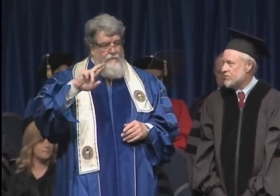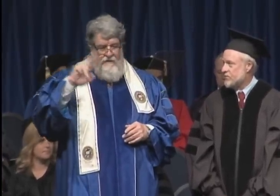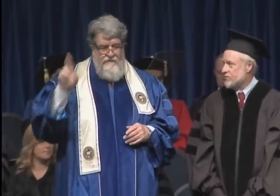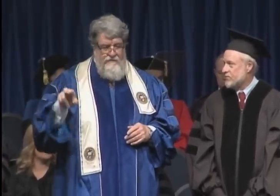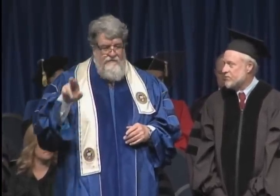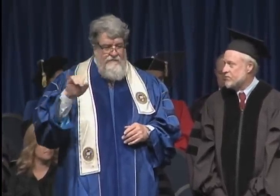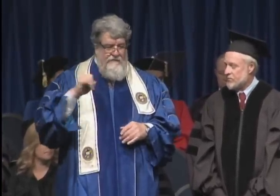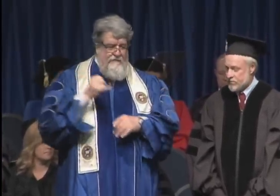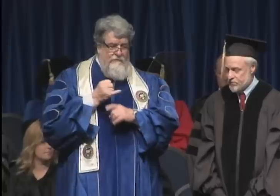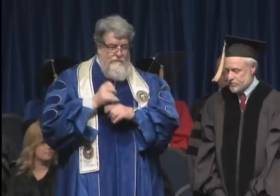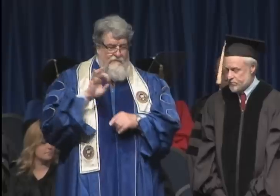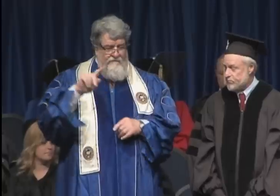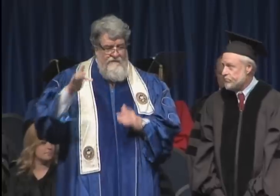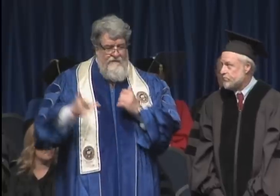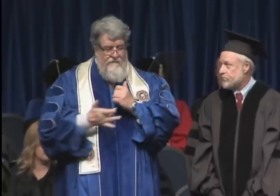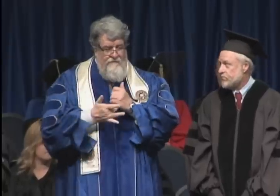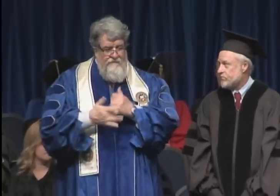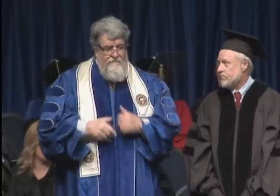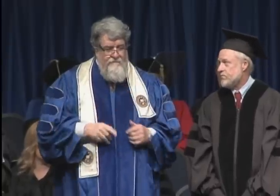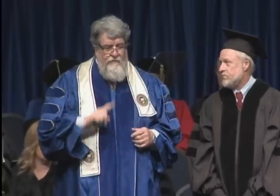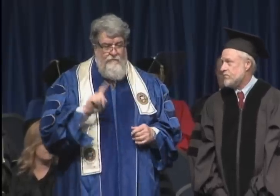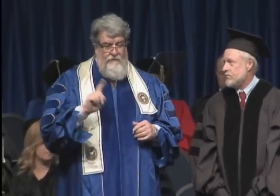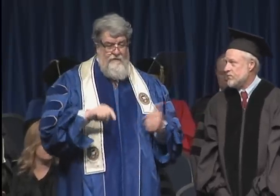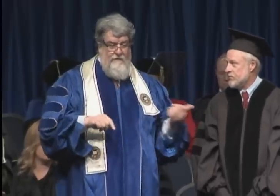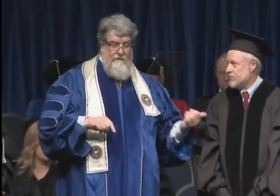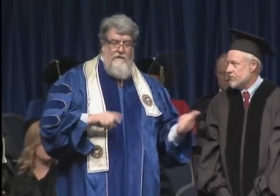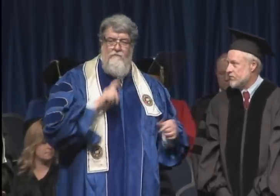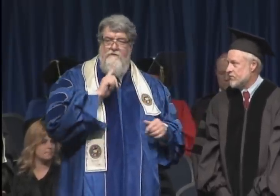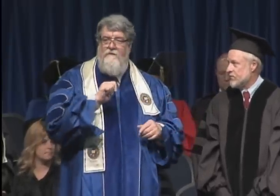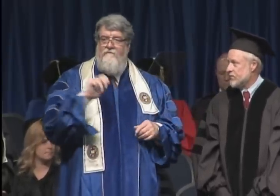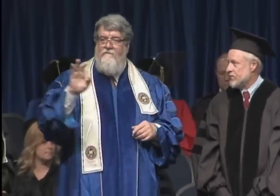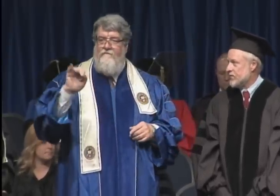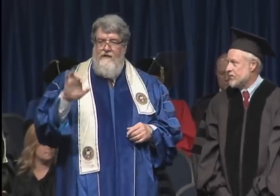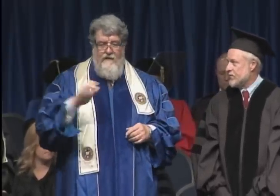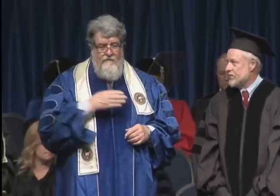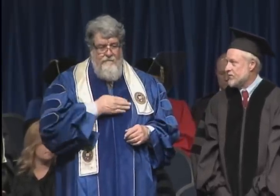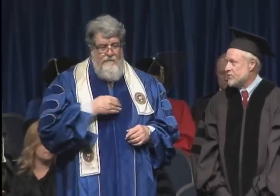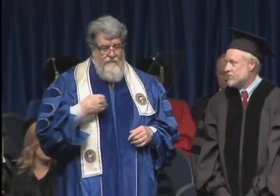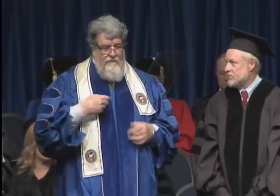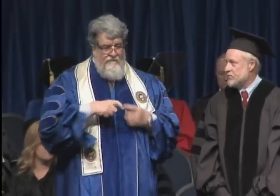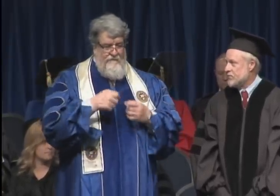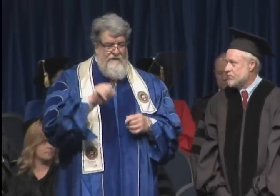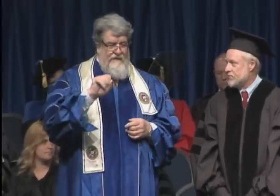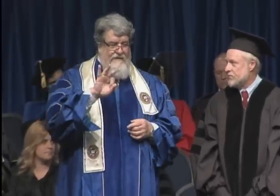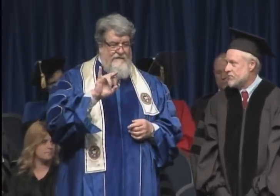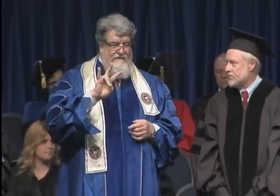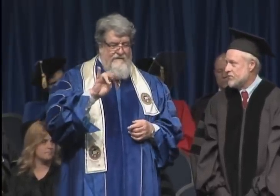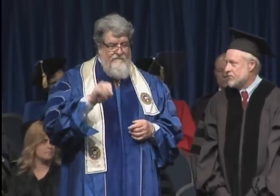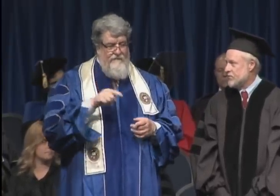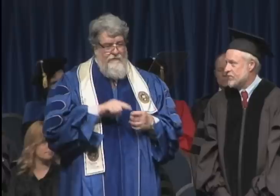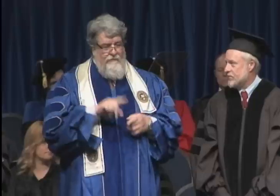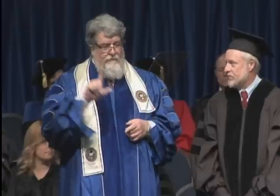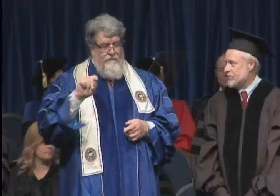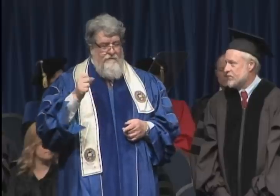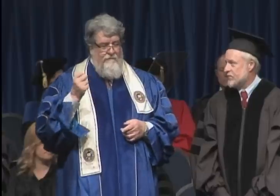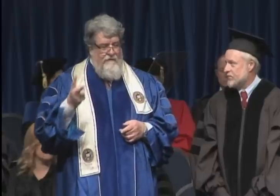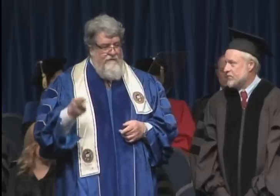at the National Technical Institute for the Deaf at Rochester Institute of Technology,